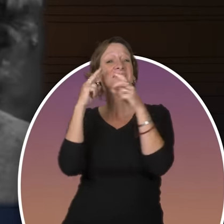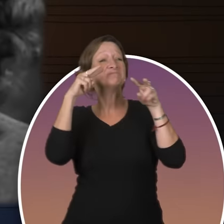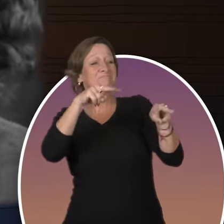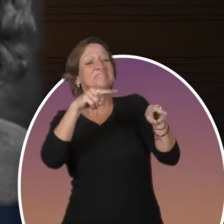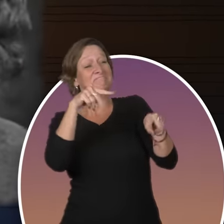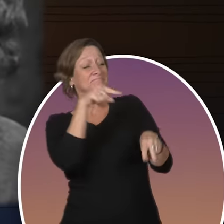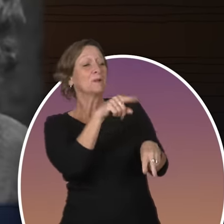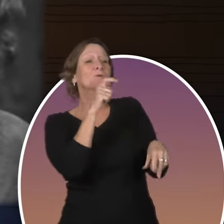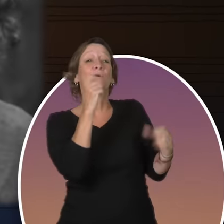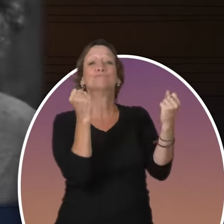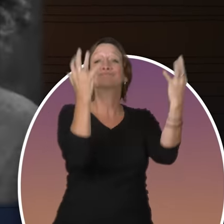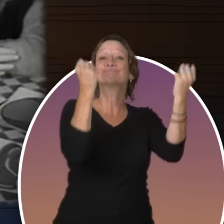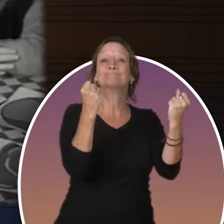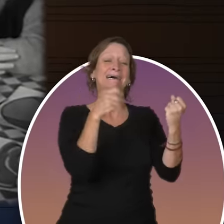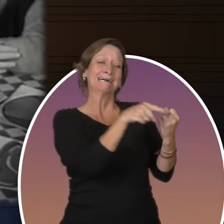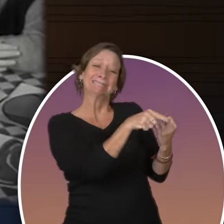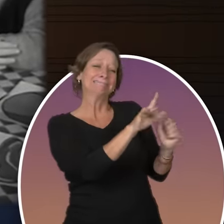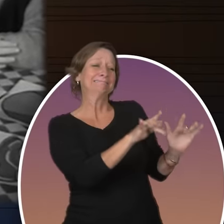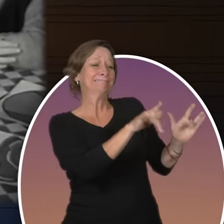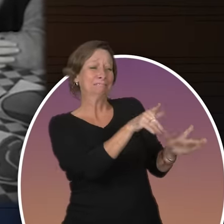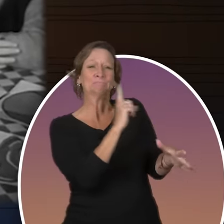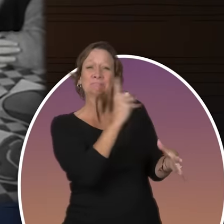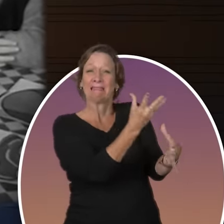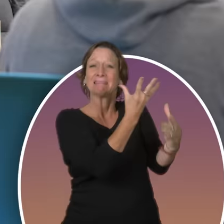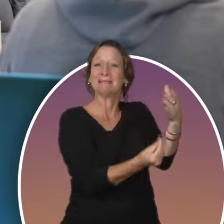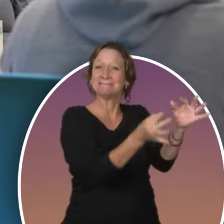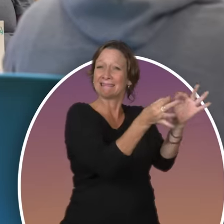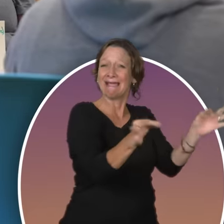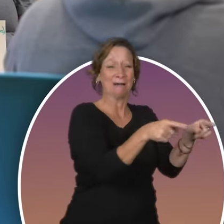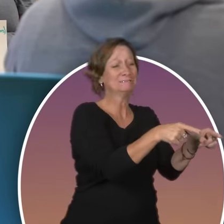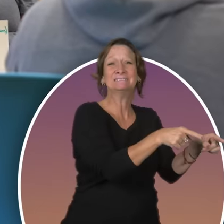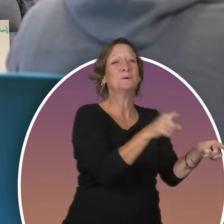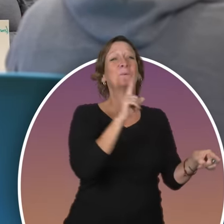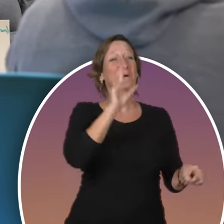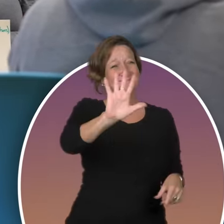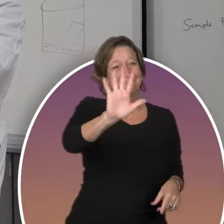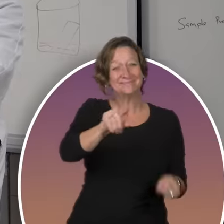would miss out on language and culture if they learned to sign, this whole time, it's non signers